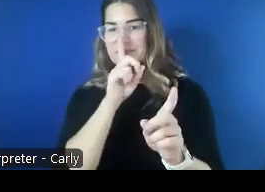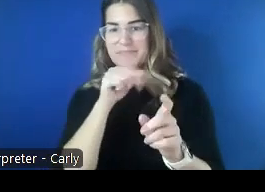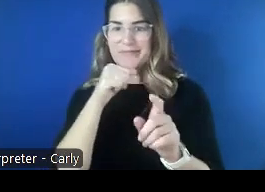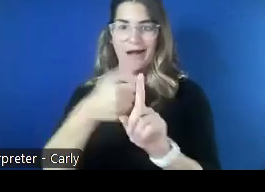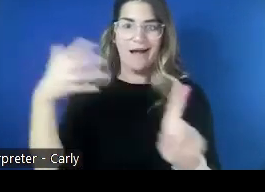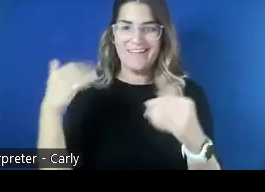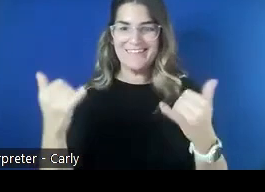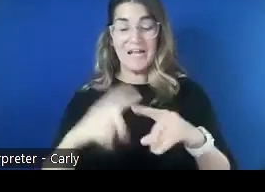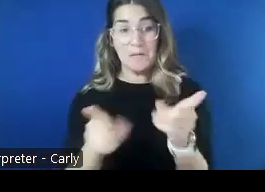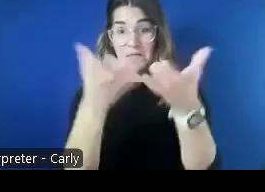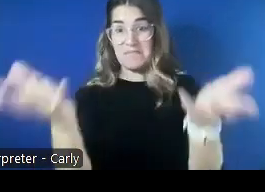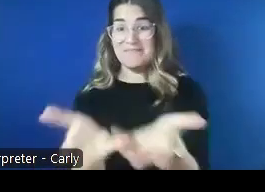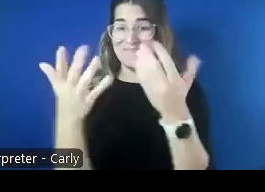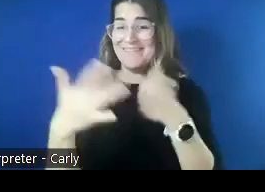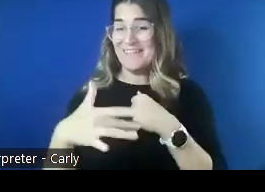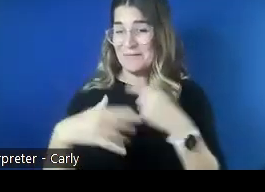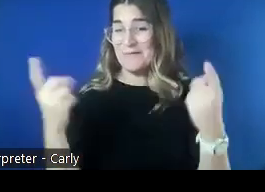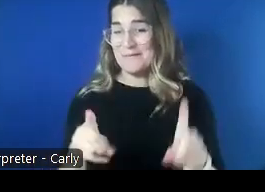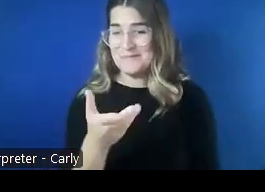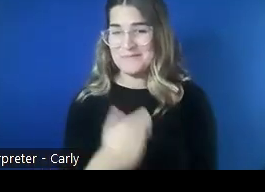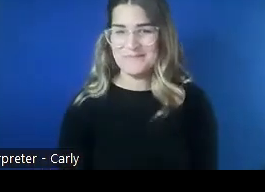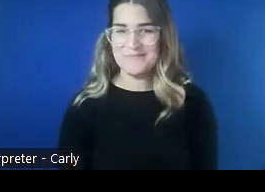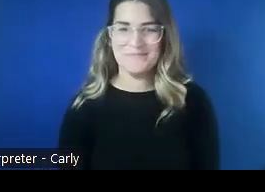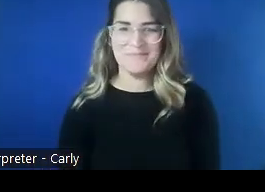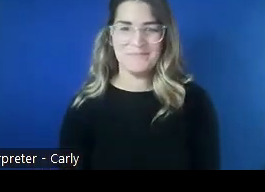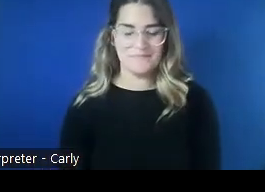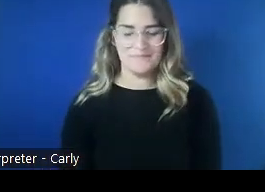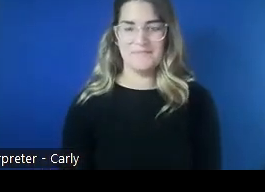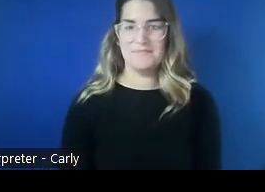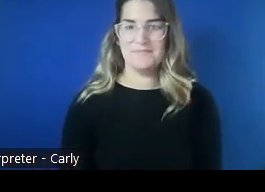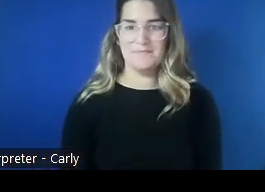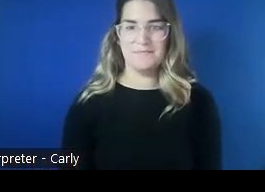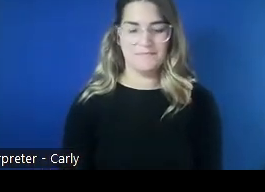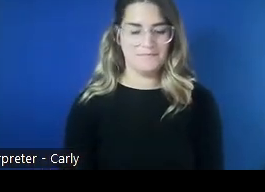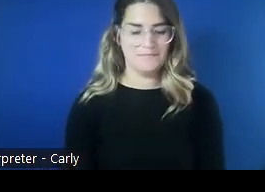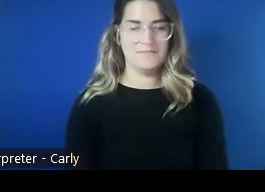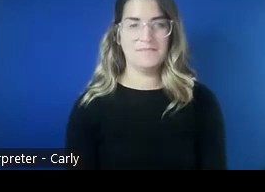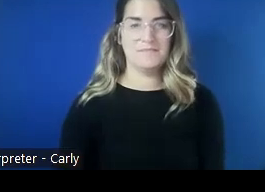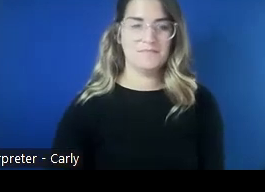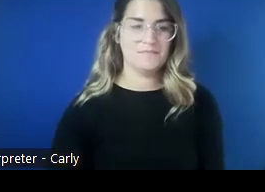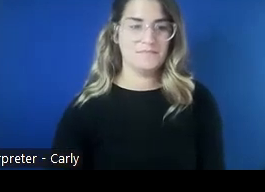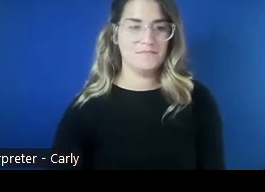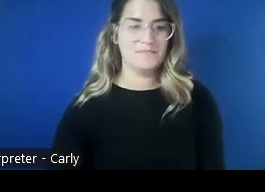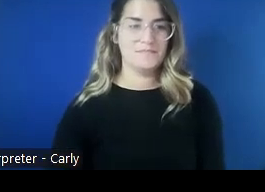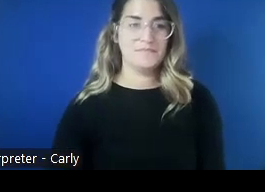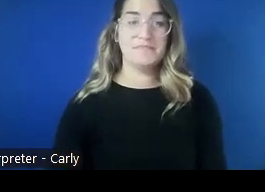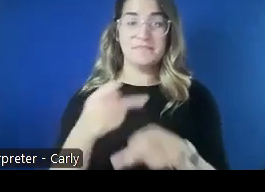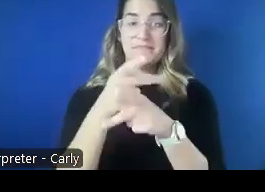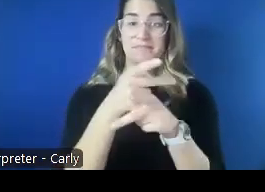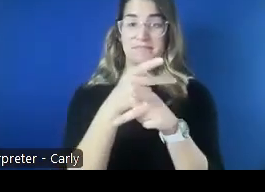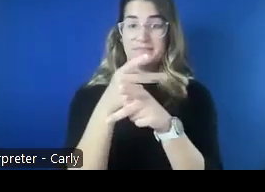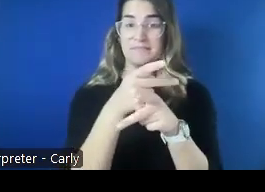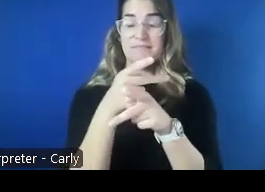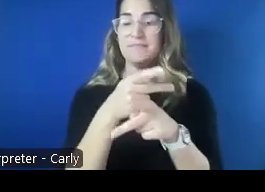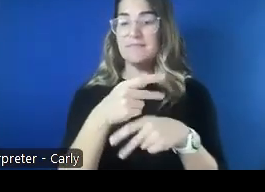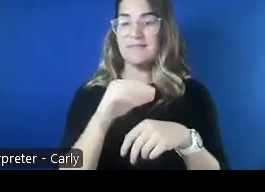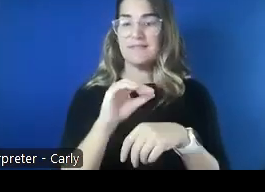happening and then reflective super ision and consultation is a special type of of supervision